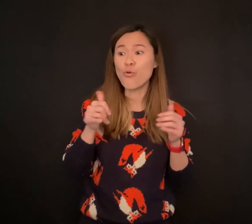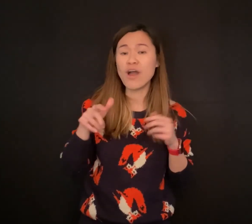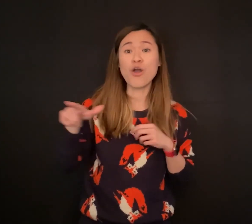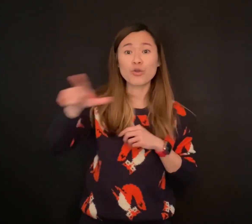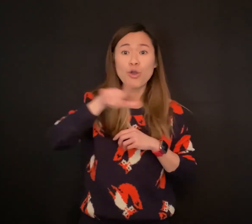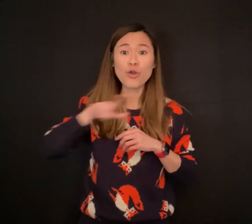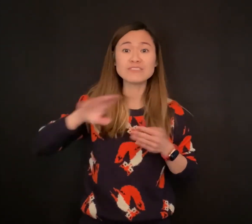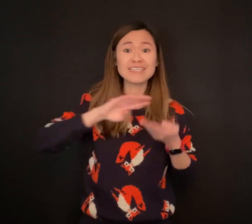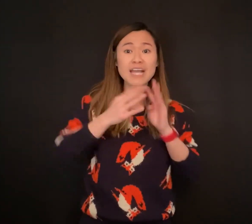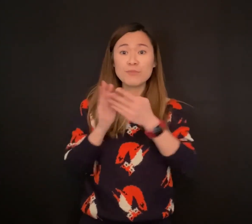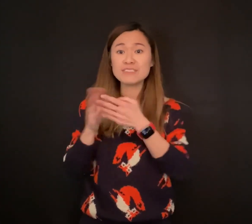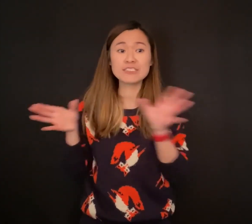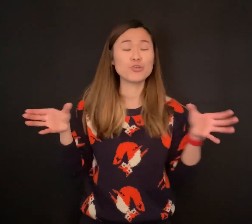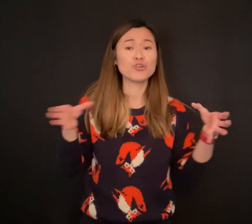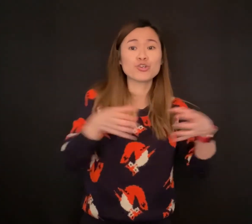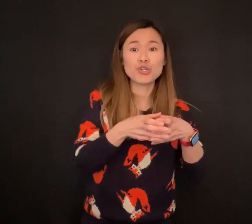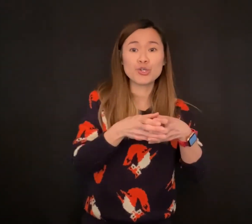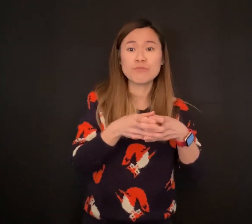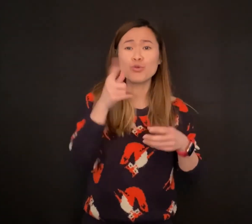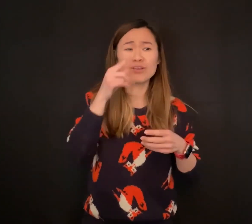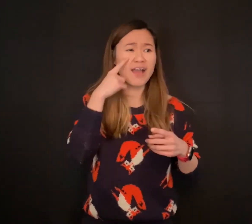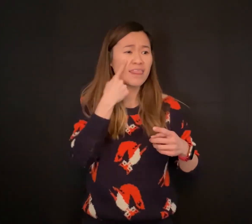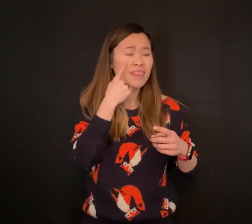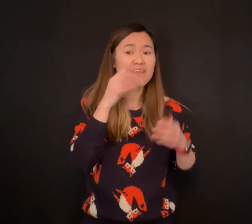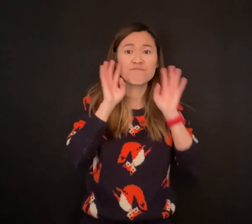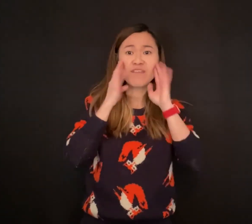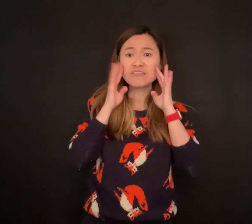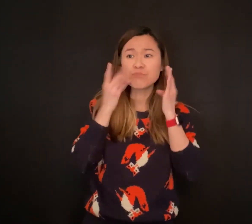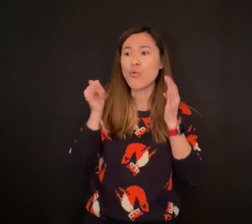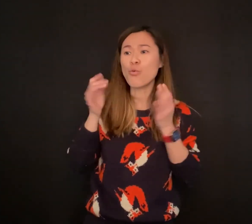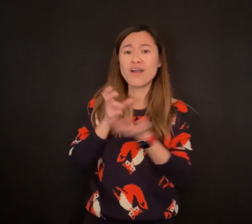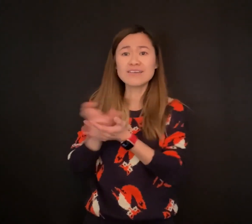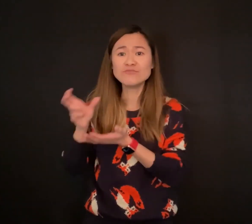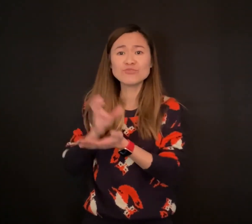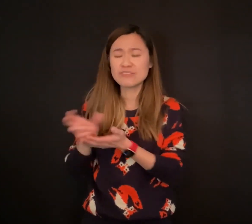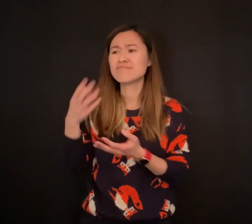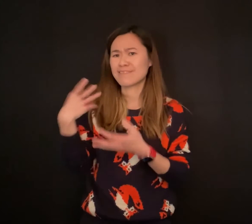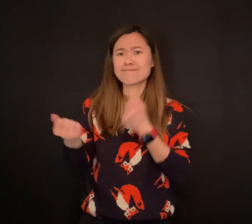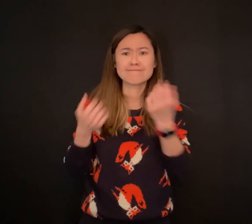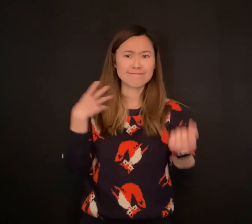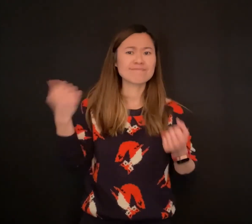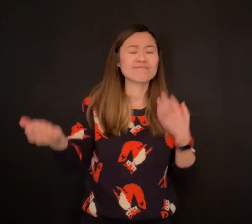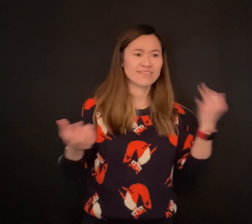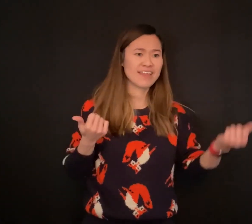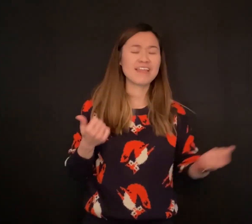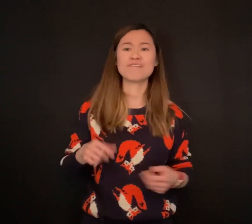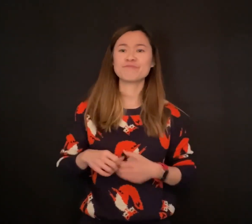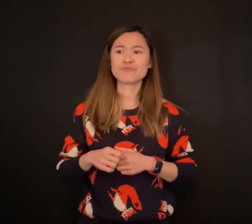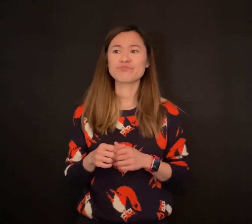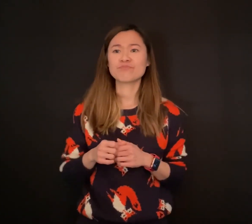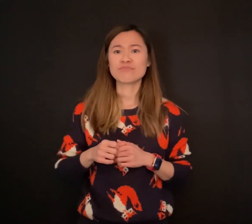Or there are local groups, you can look on Facebook and Instagram There are different groups out there.